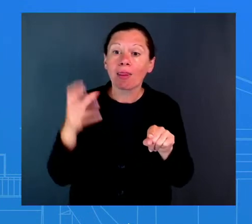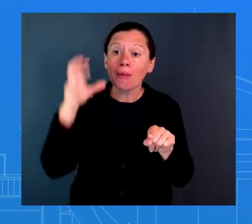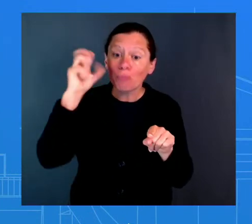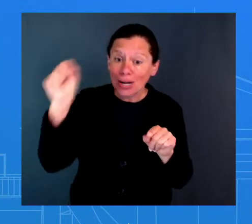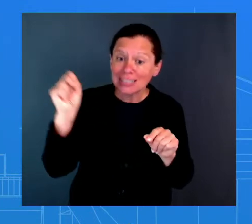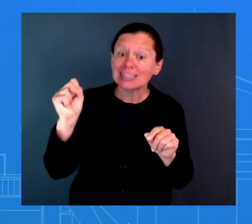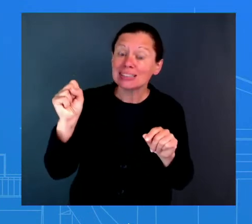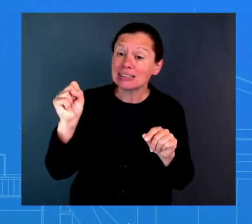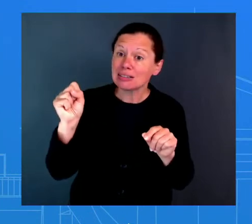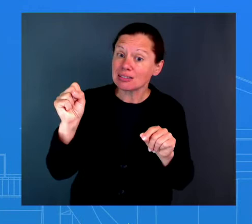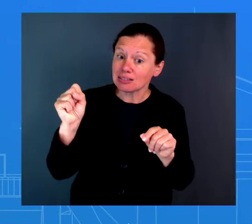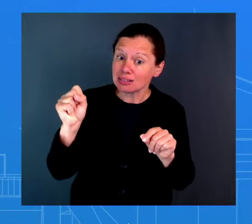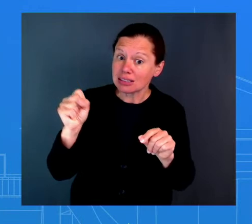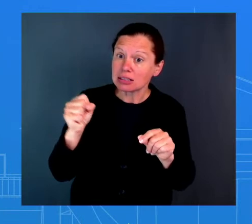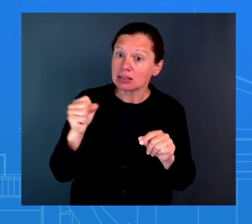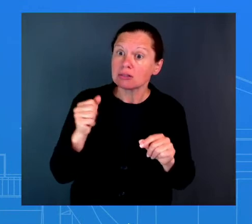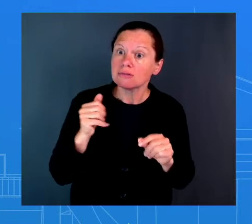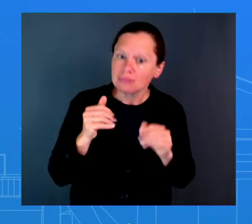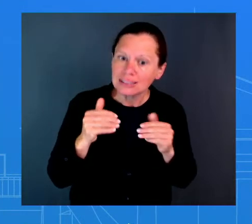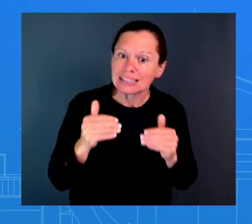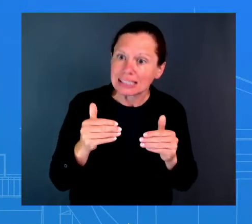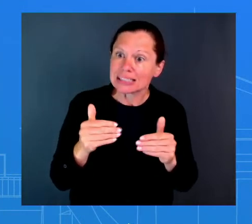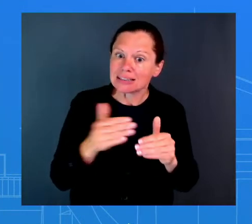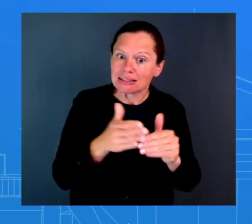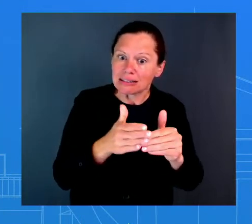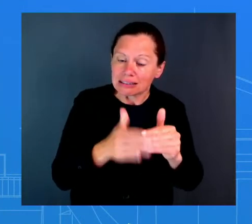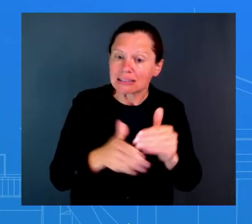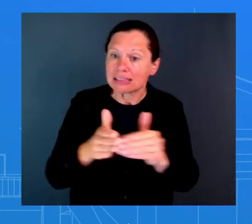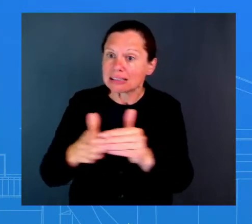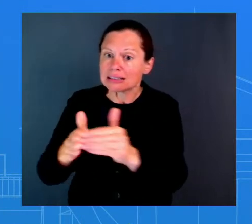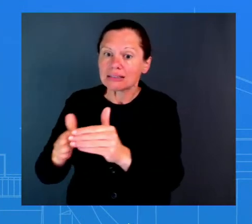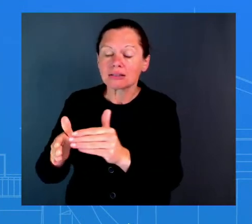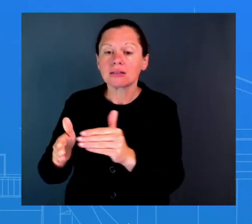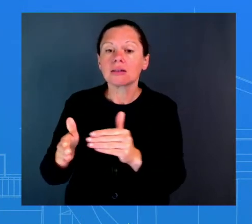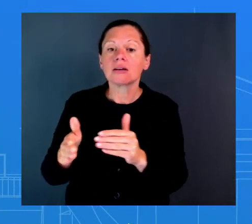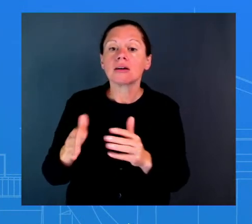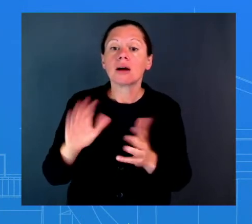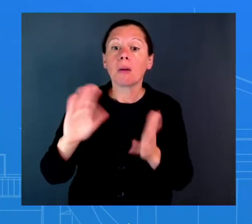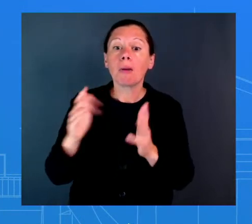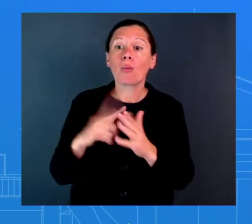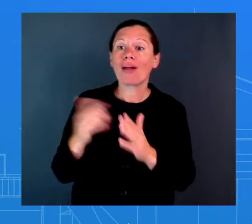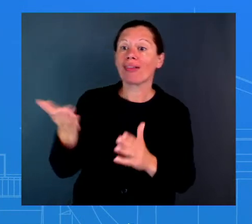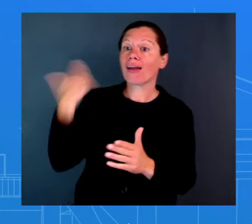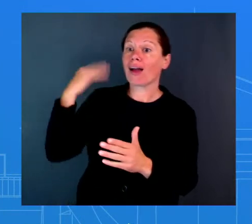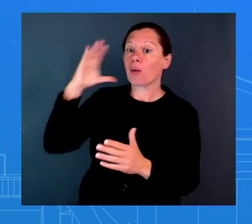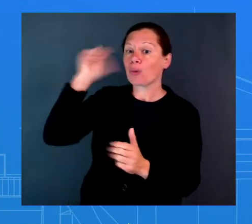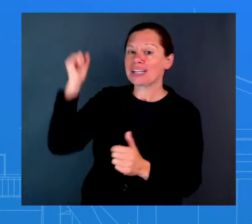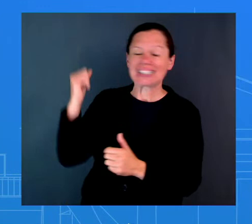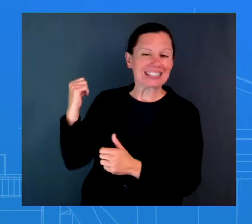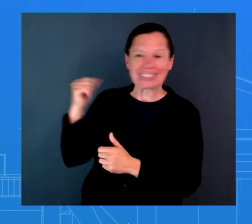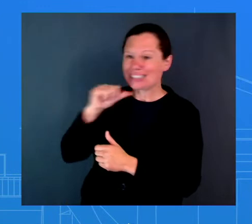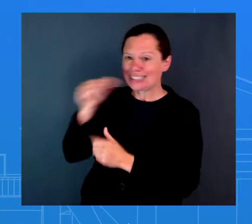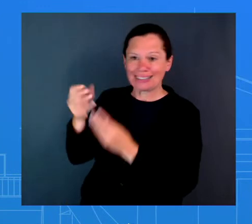this or what we saw in the last administration was certainly not about investments. They -- if anything, they tried to --